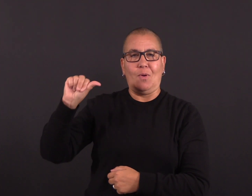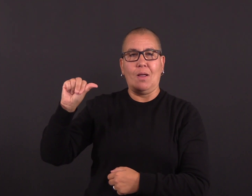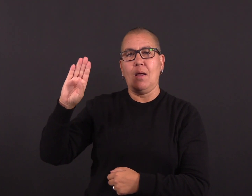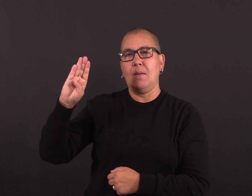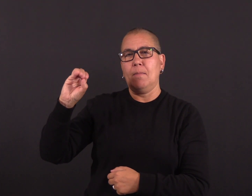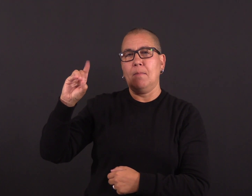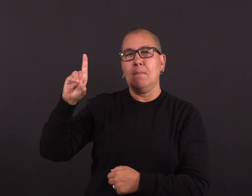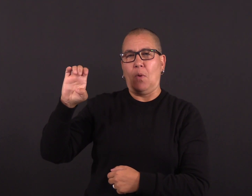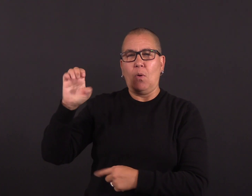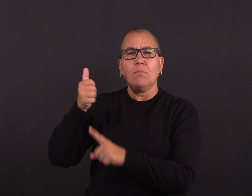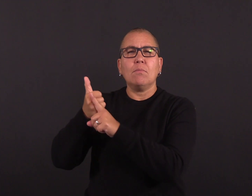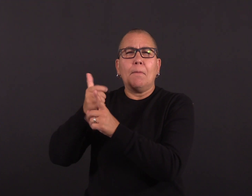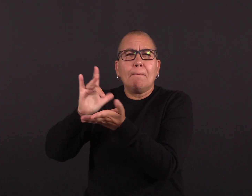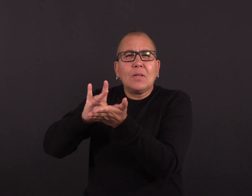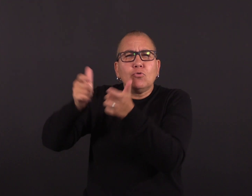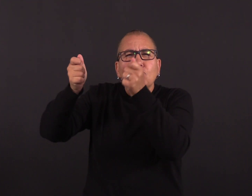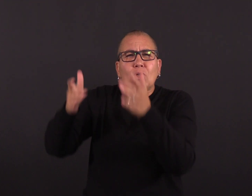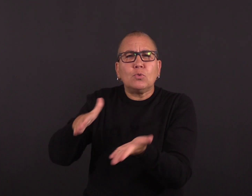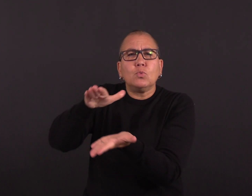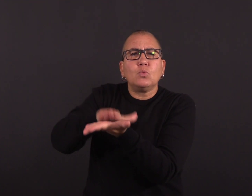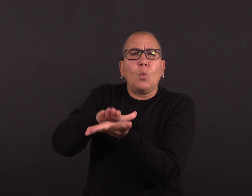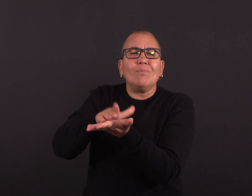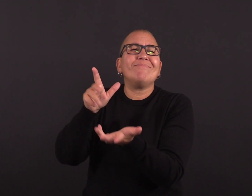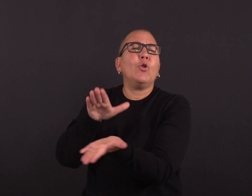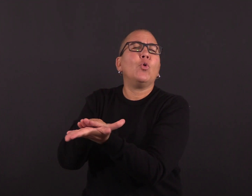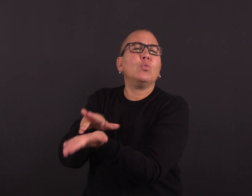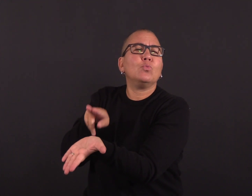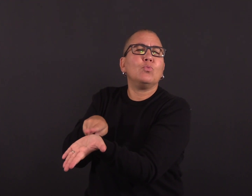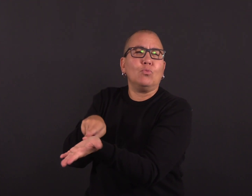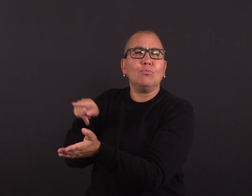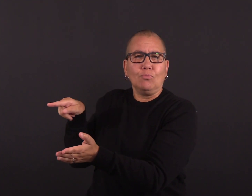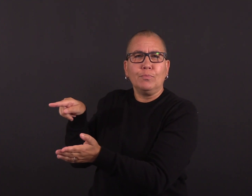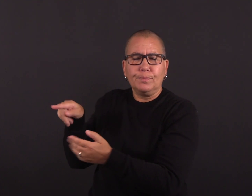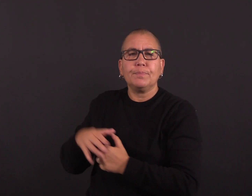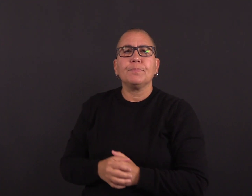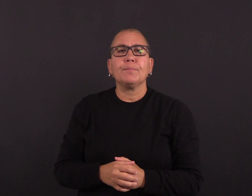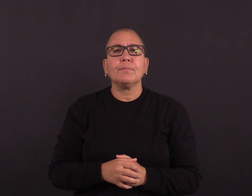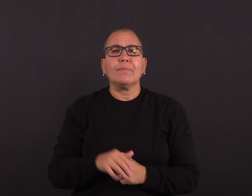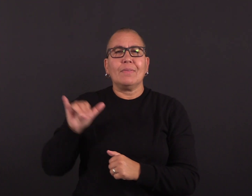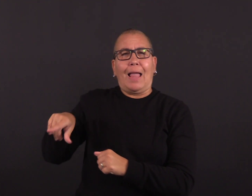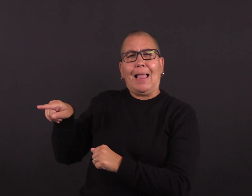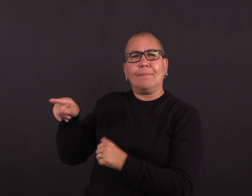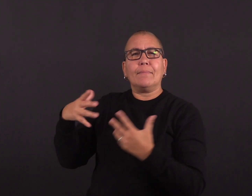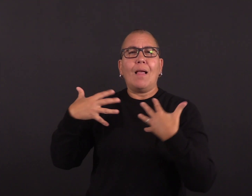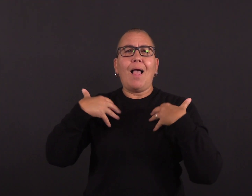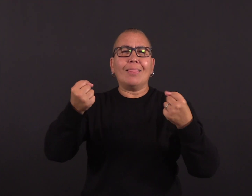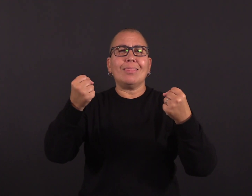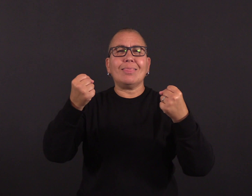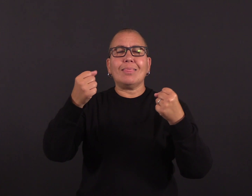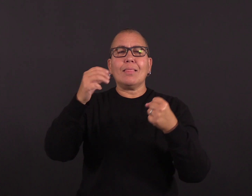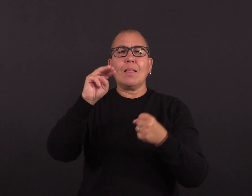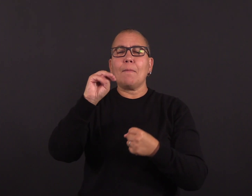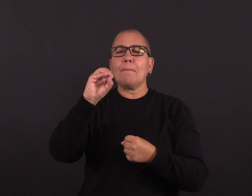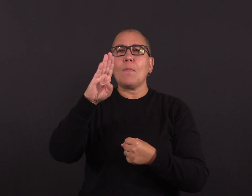Still, the majority of students do not need to wear masks and should instead use traditional